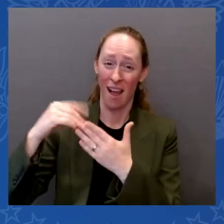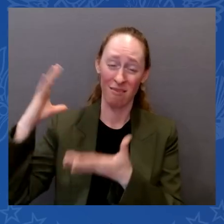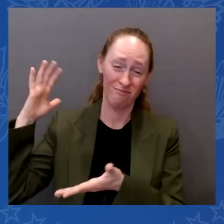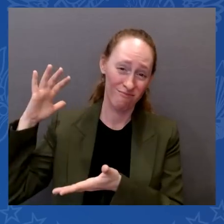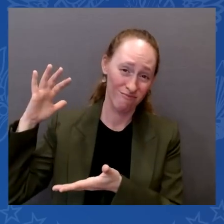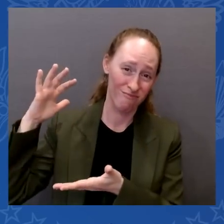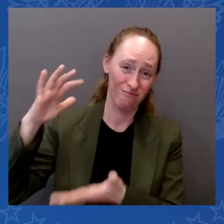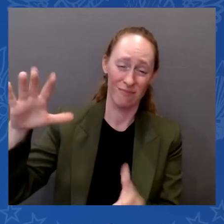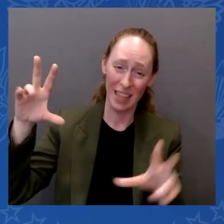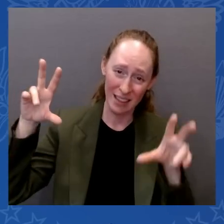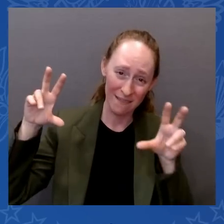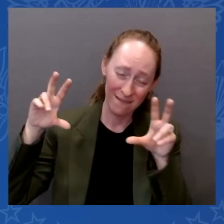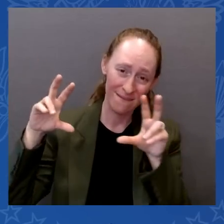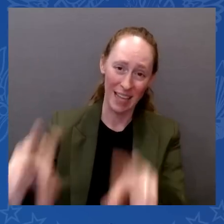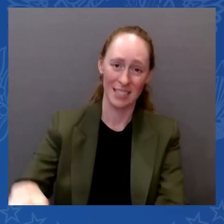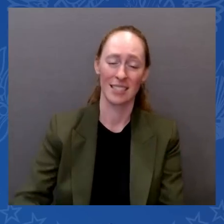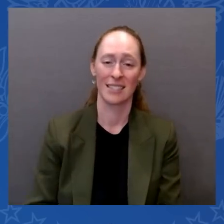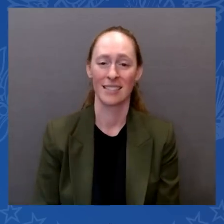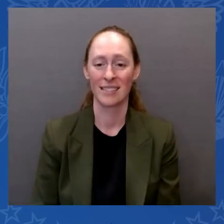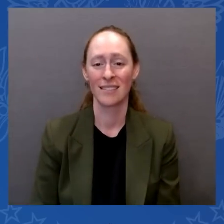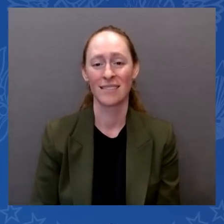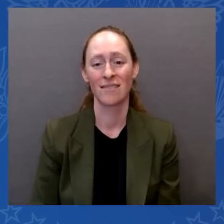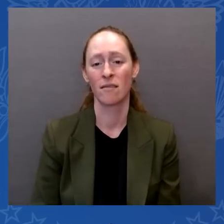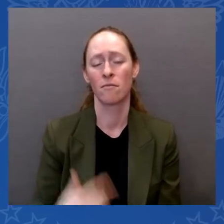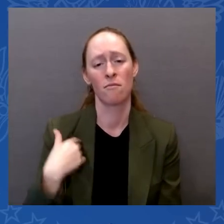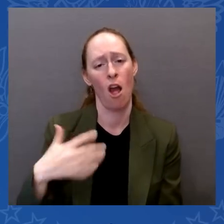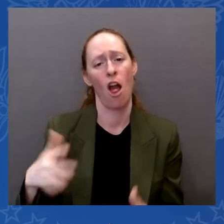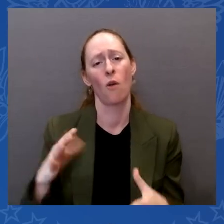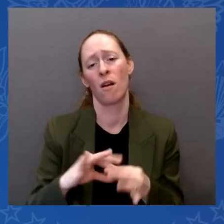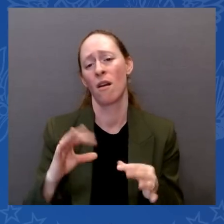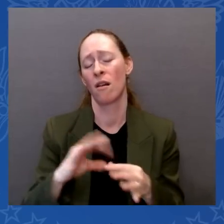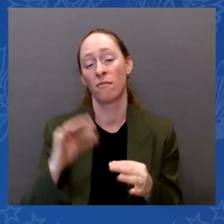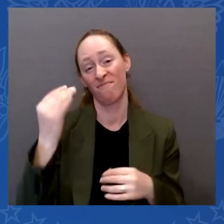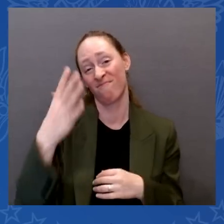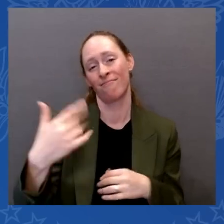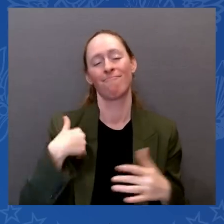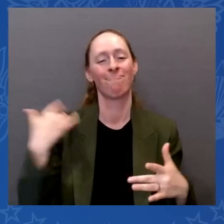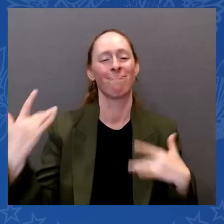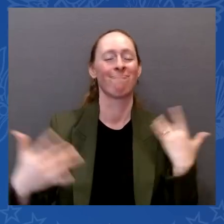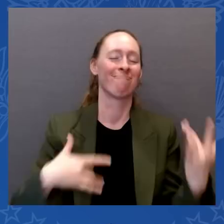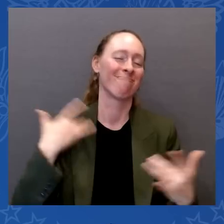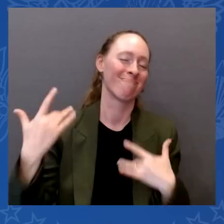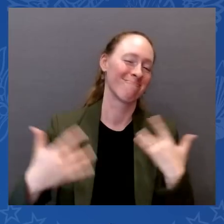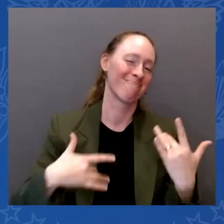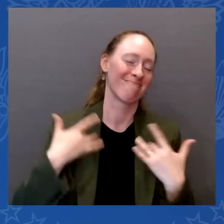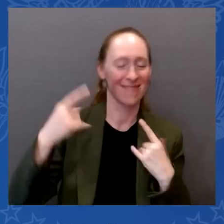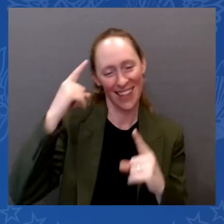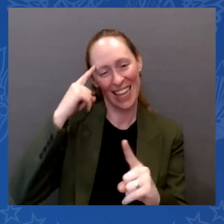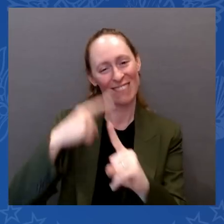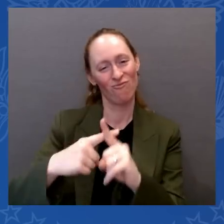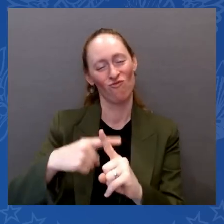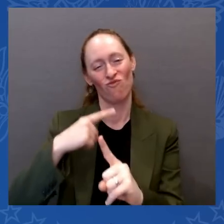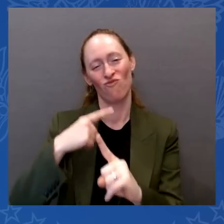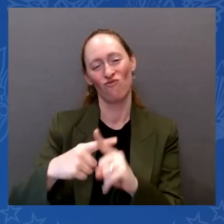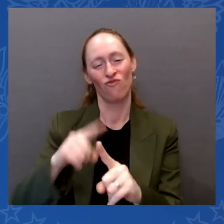I'm truly optimistic because of your generation. You know, speaking to labor, it's always been great to work with you all.